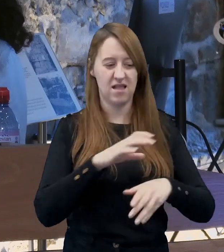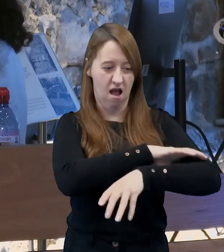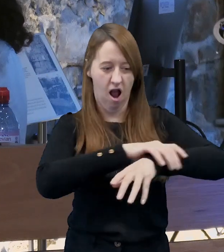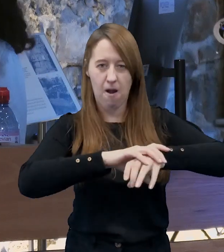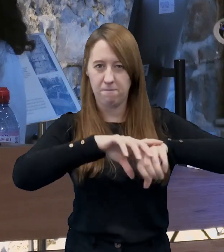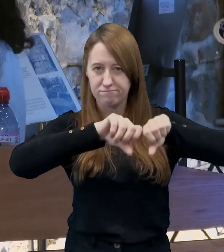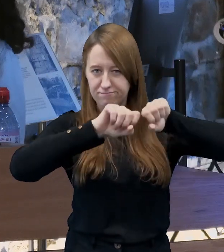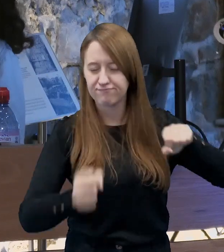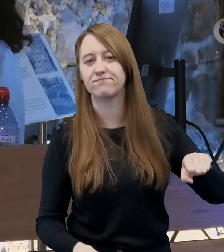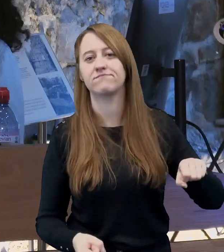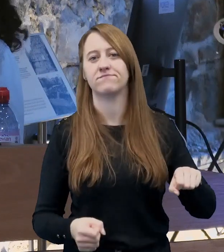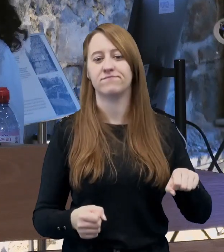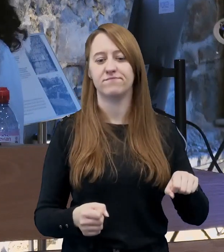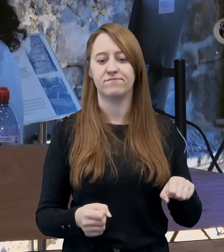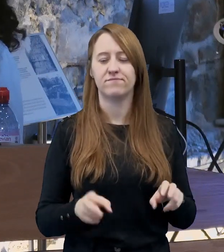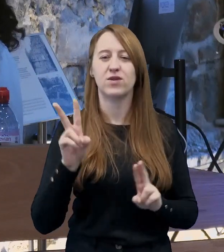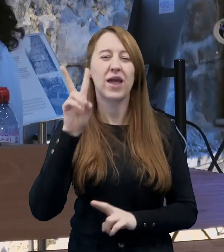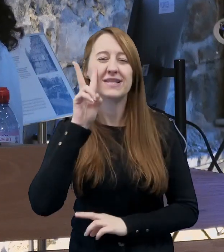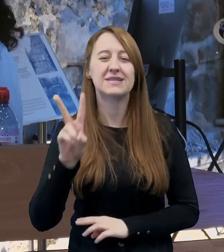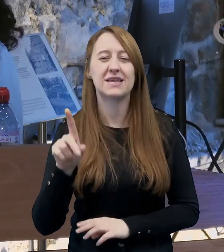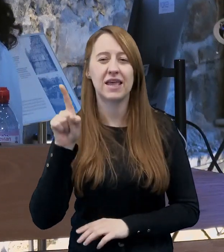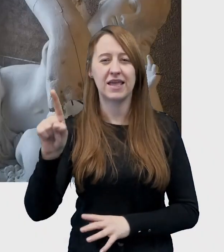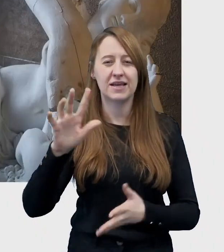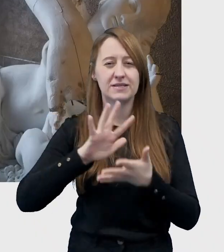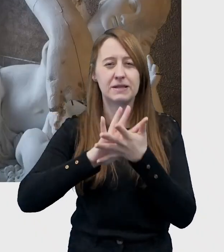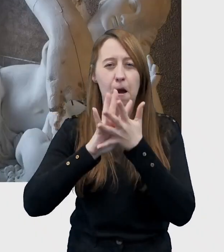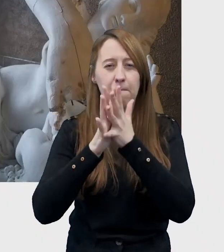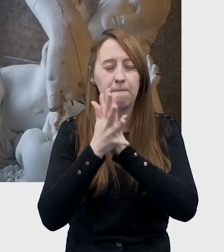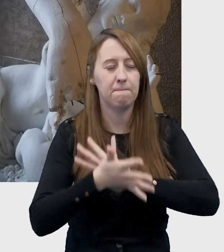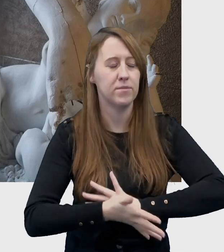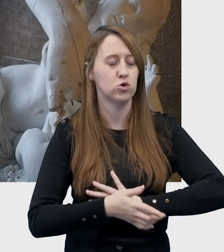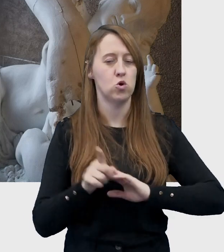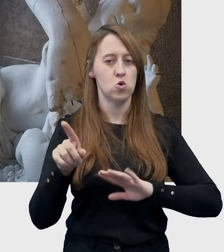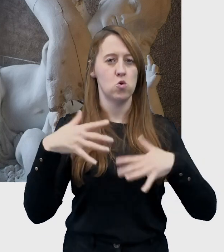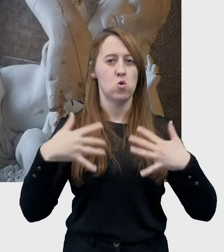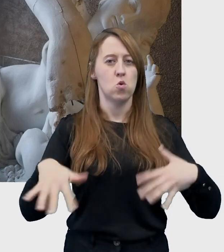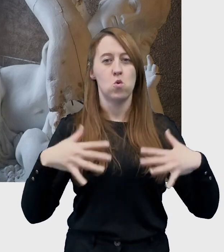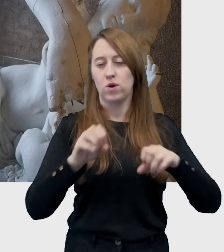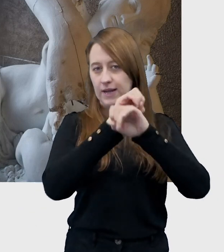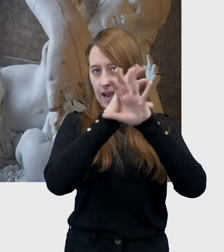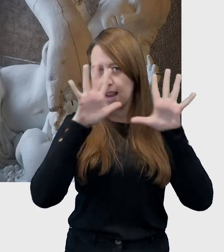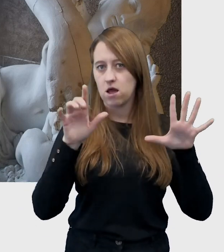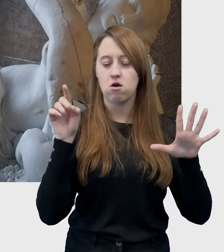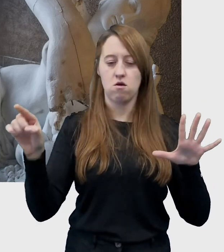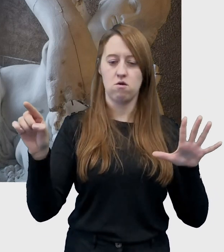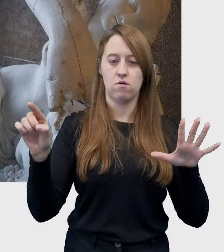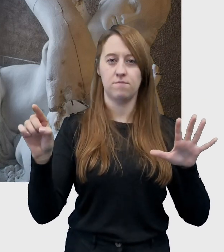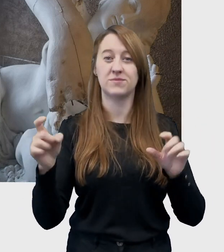So the close-ups of the damage which I was confronted with, you can clearly see the armature, the ferrous armature running